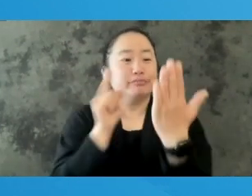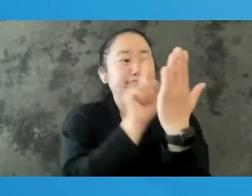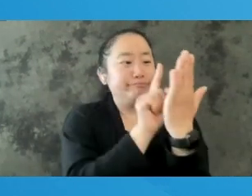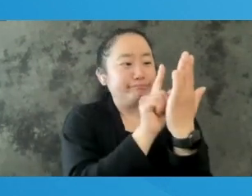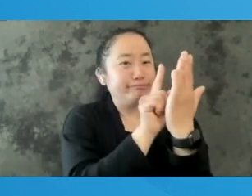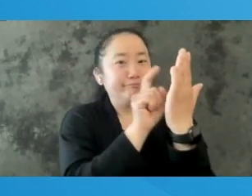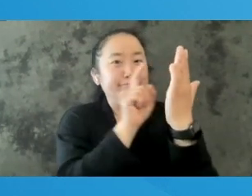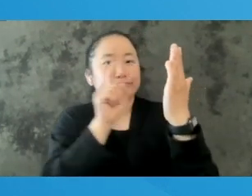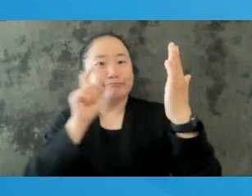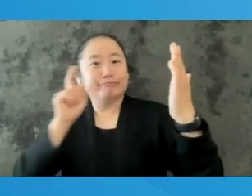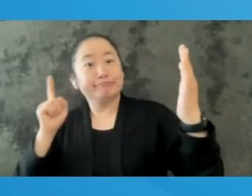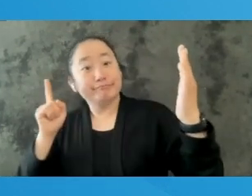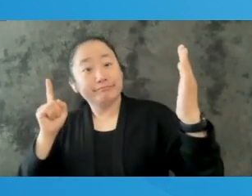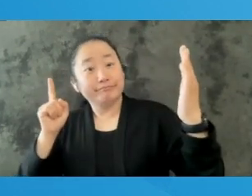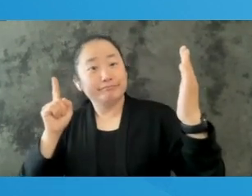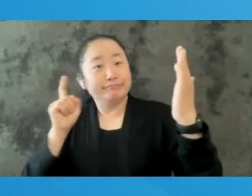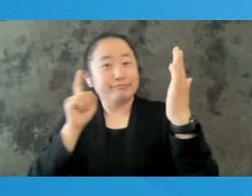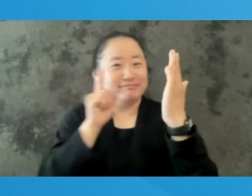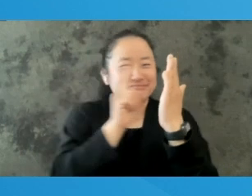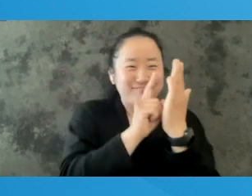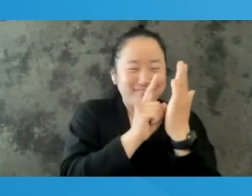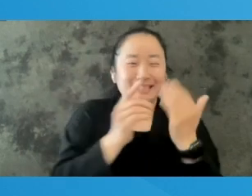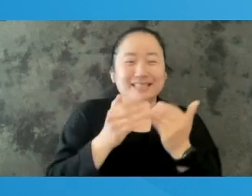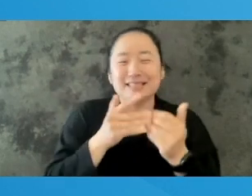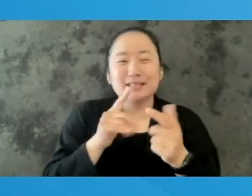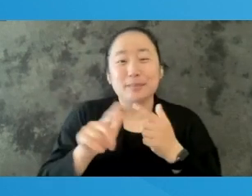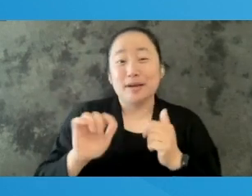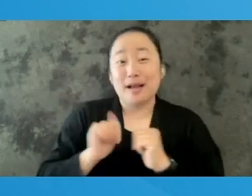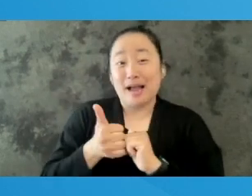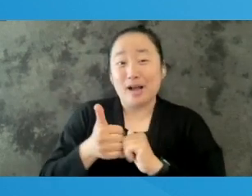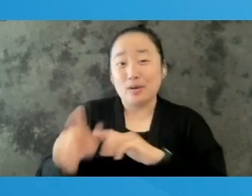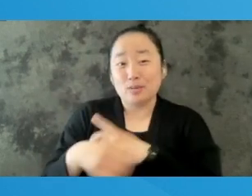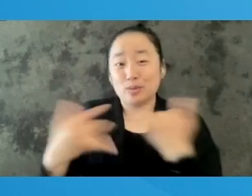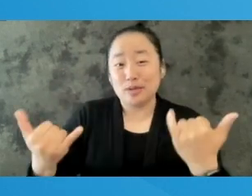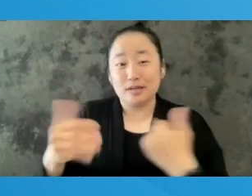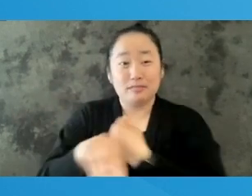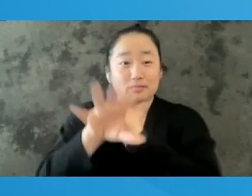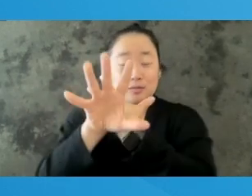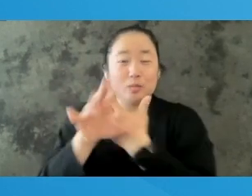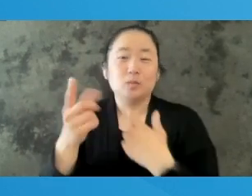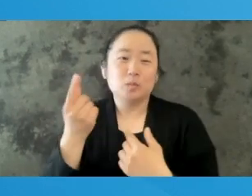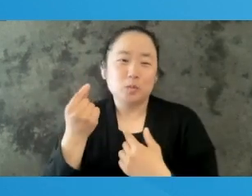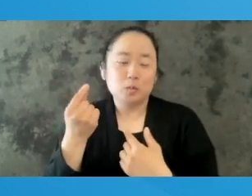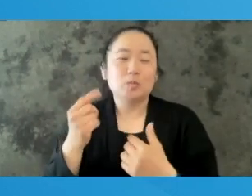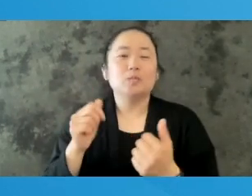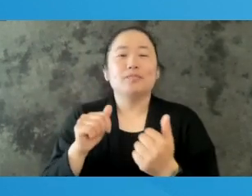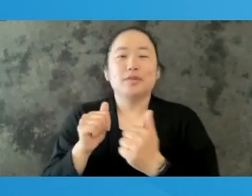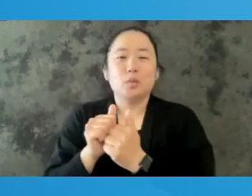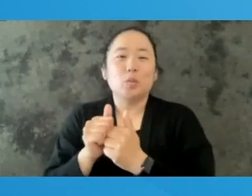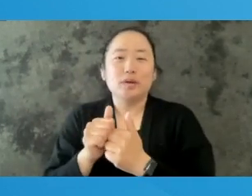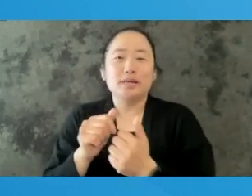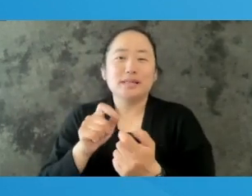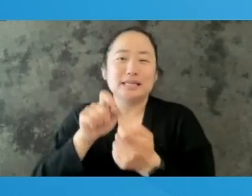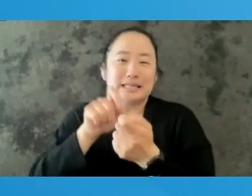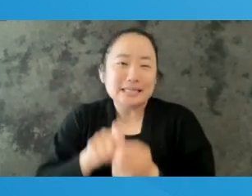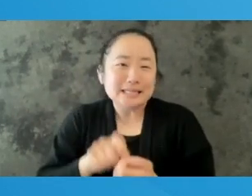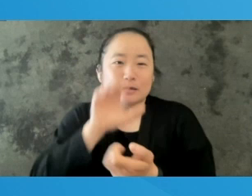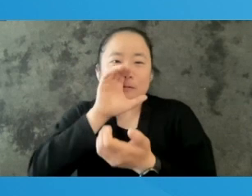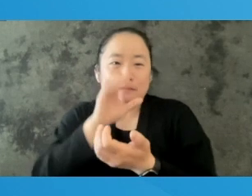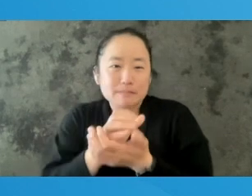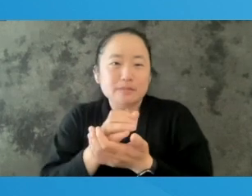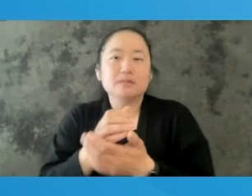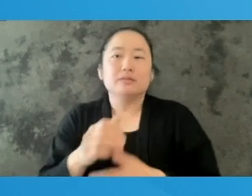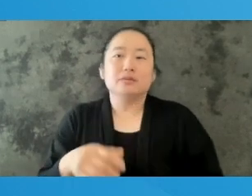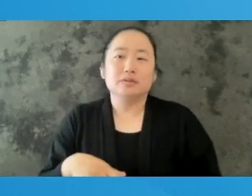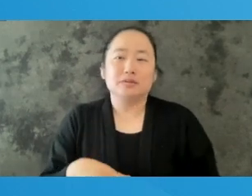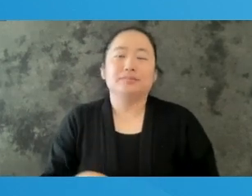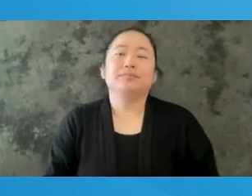But today we'll be doing that through details of the artwork.